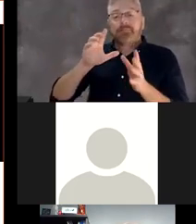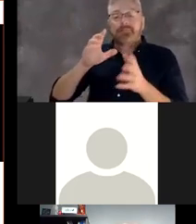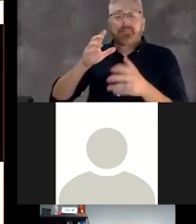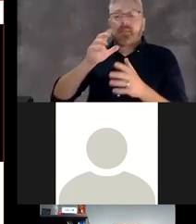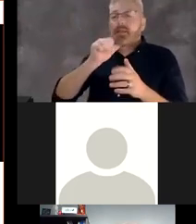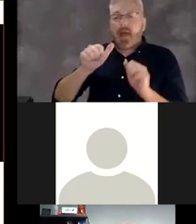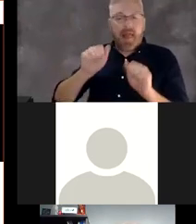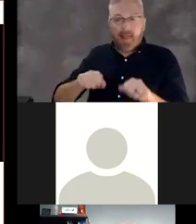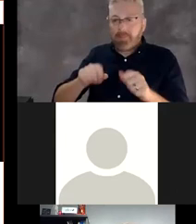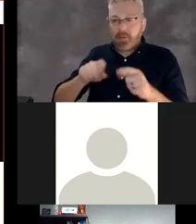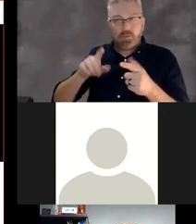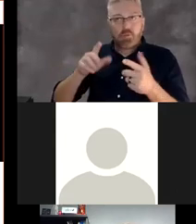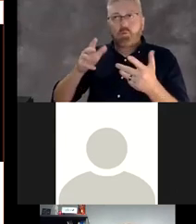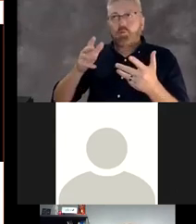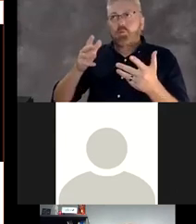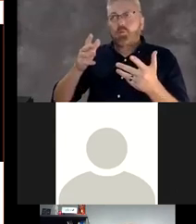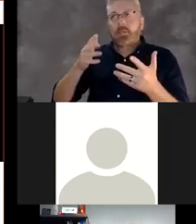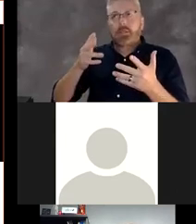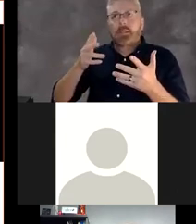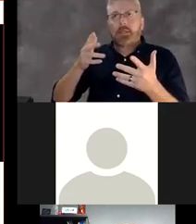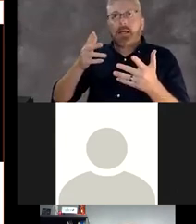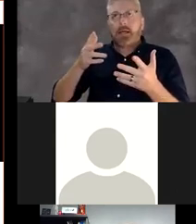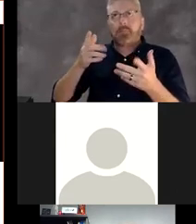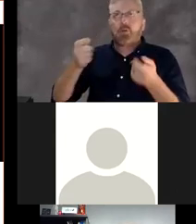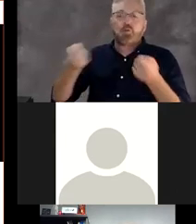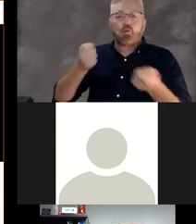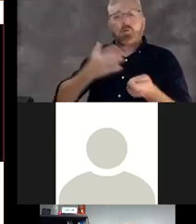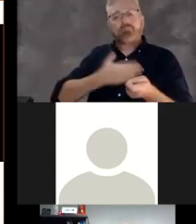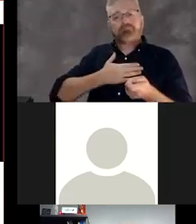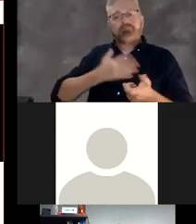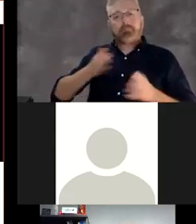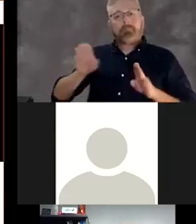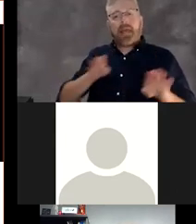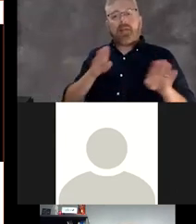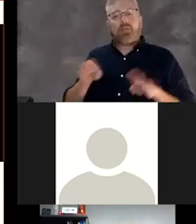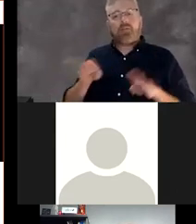CONTROL YOUR OWN CONTACT. IF YOU ARE PHYSICALLY HELPLESS,